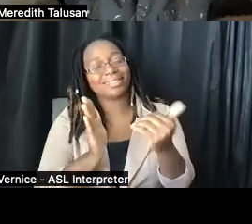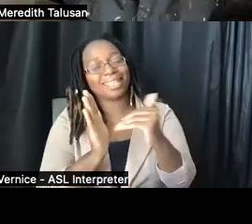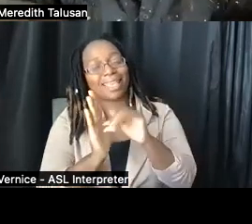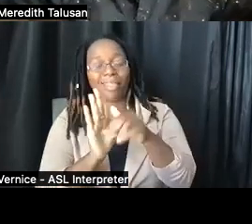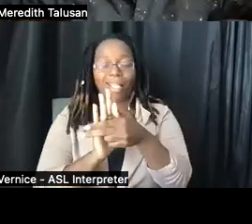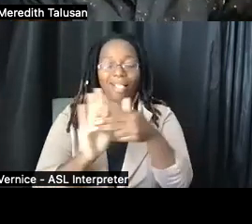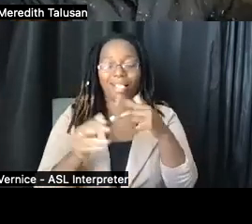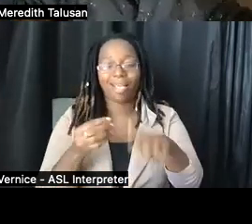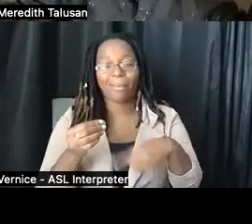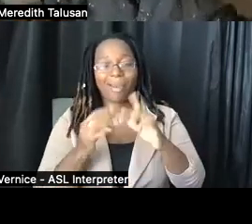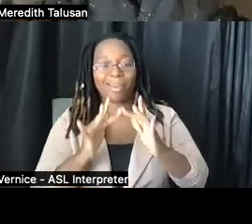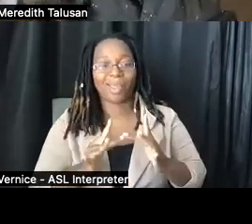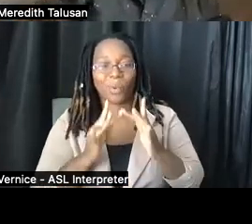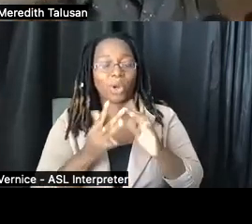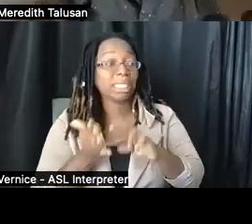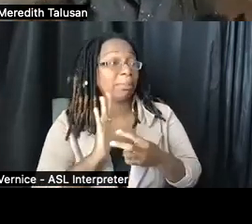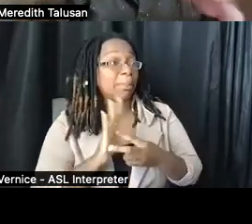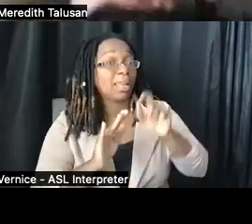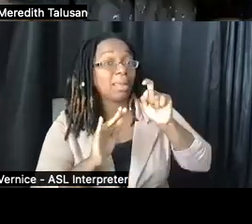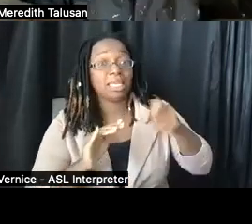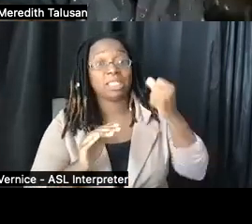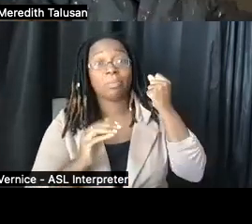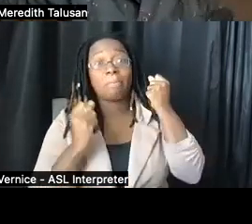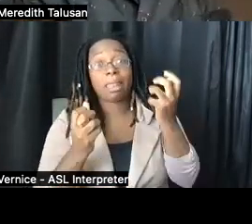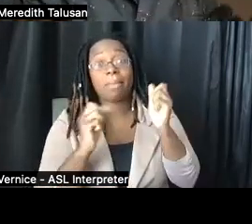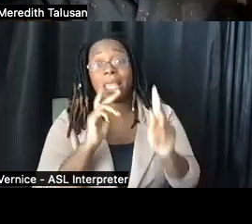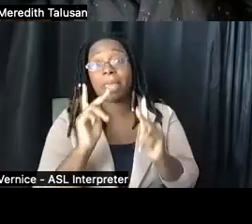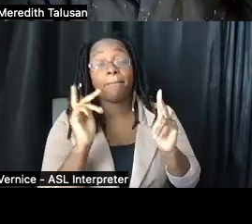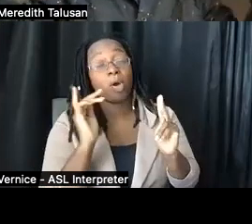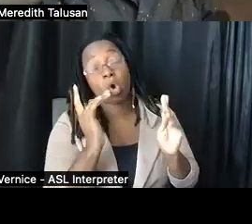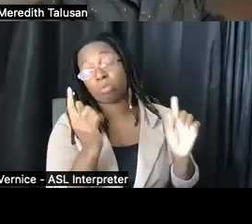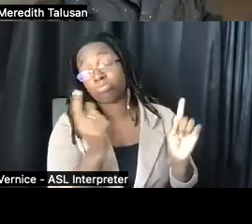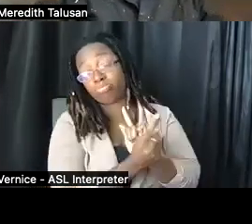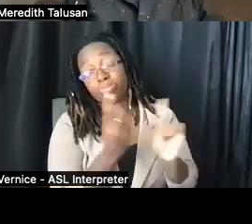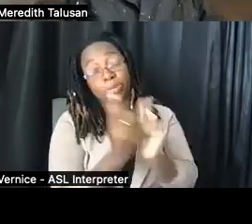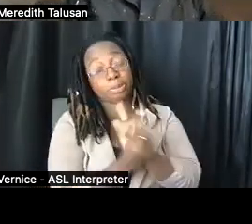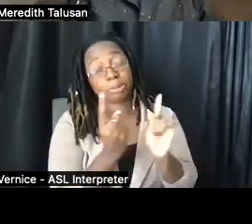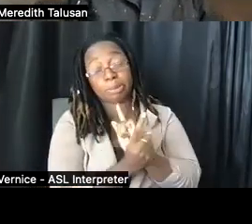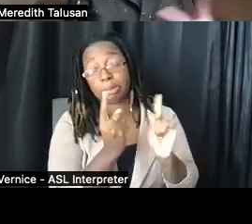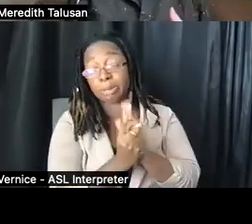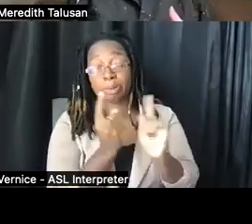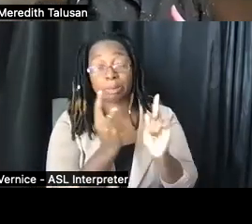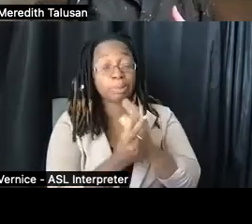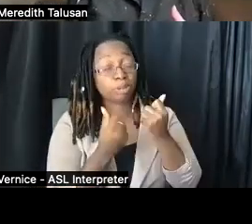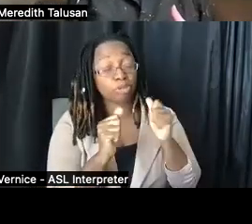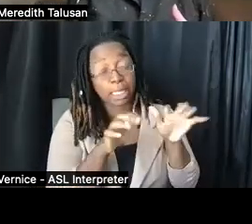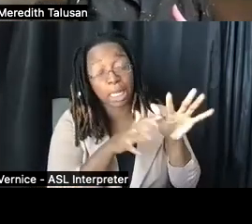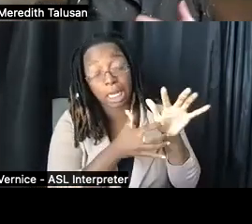So, you know, this is one of the stereotypes about networking is like, oh! I need to know as many people